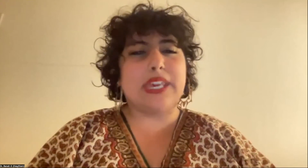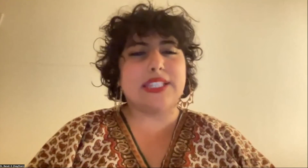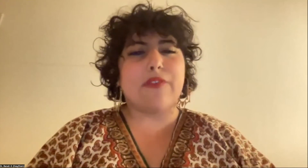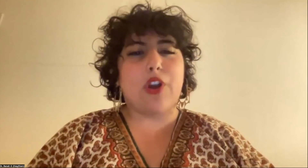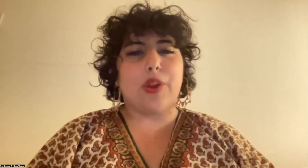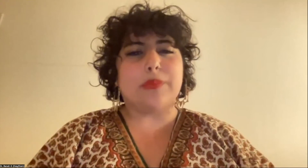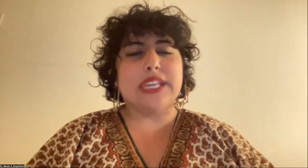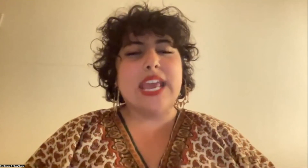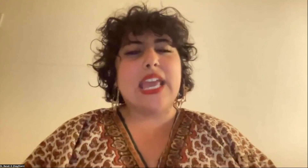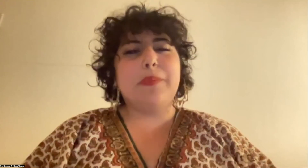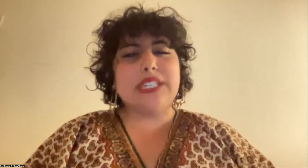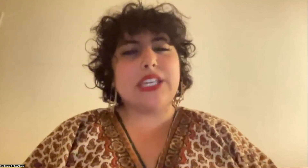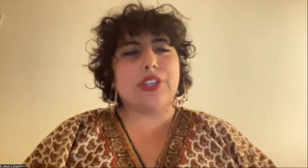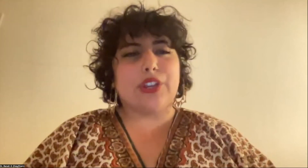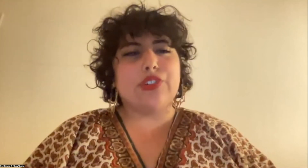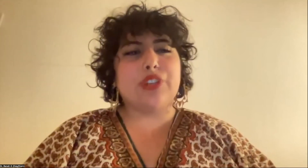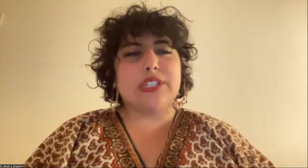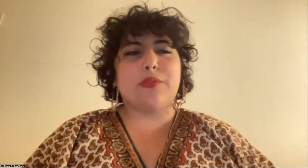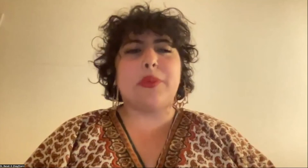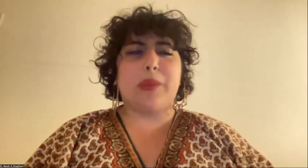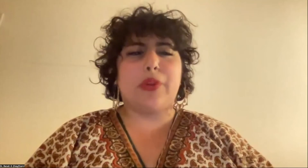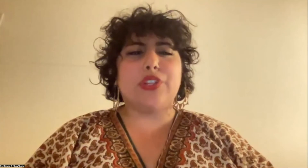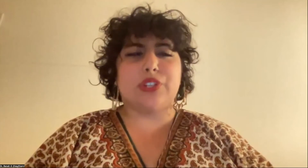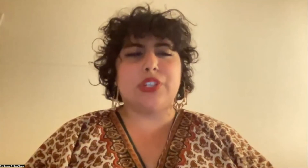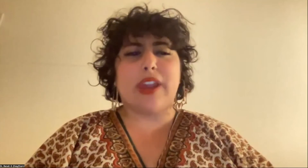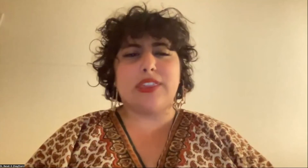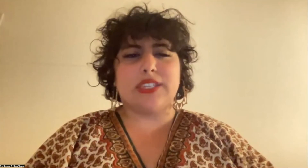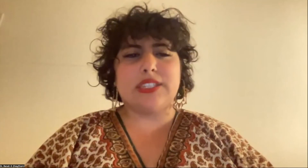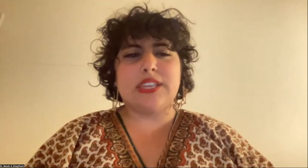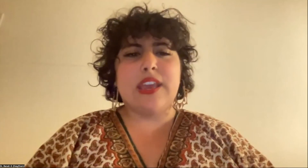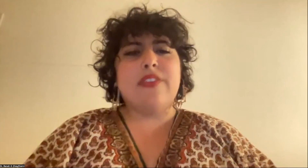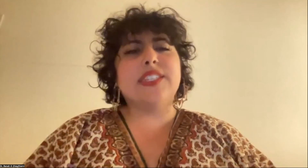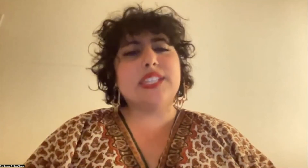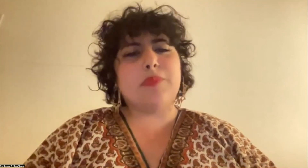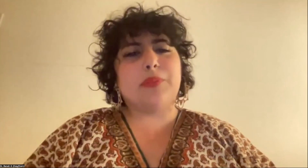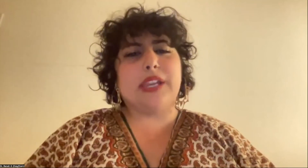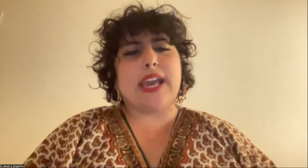beings I’ve harmed; in particular—trees from the paper it took to write this. This enabled me to